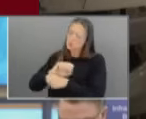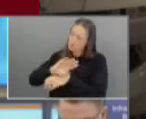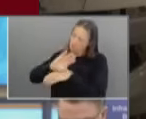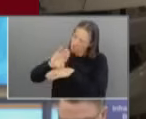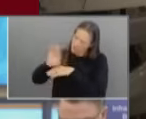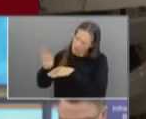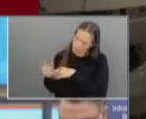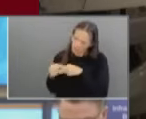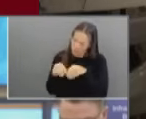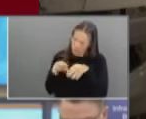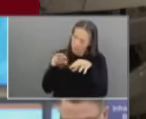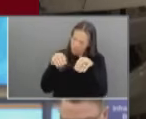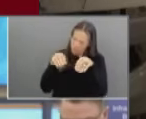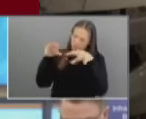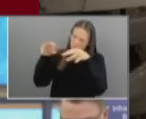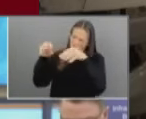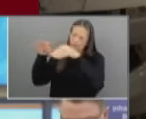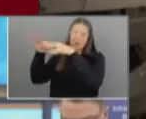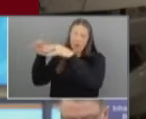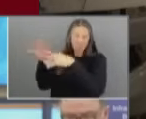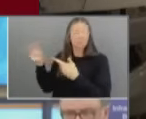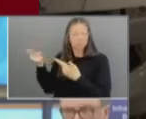ALLEN COUNTY AND MONROE COUNTY WITHOUT POWER THIS MORNING.